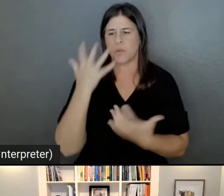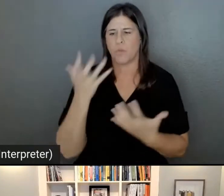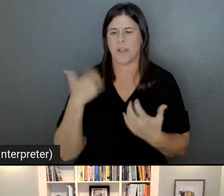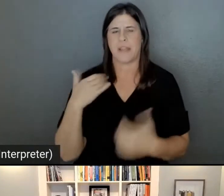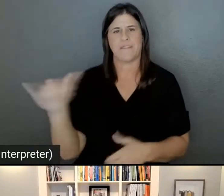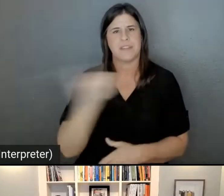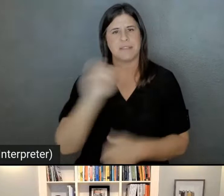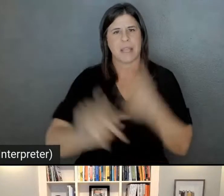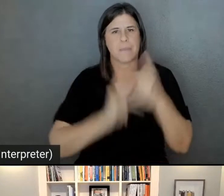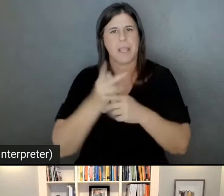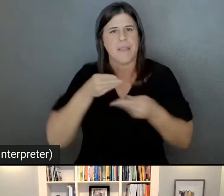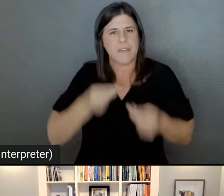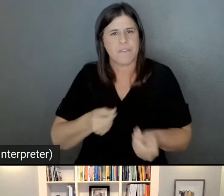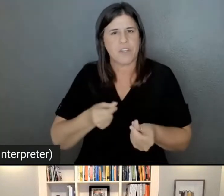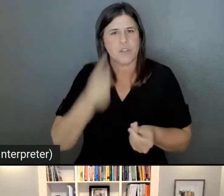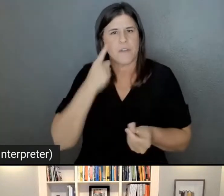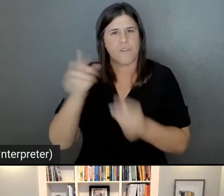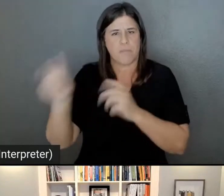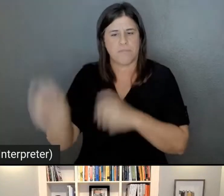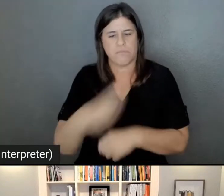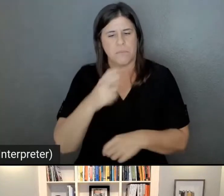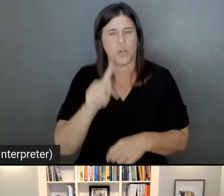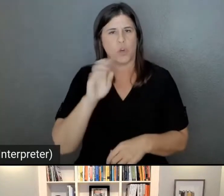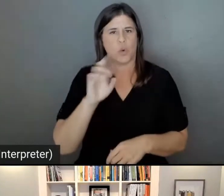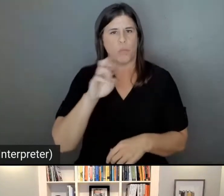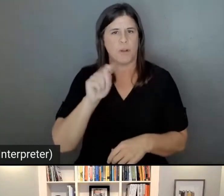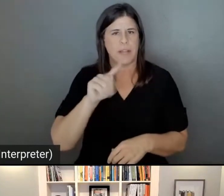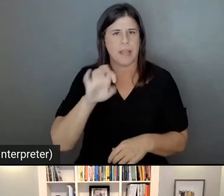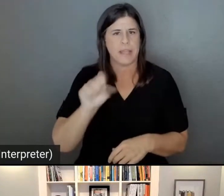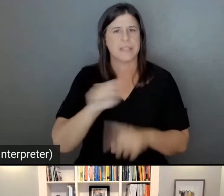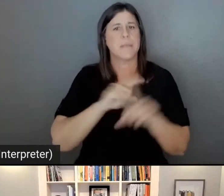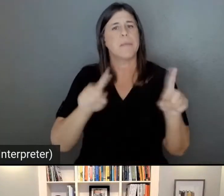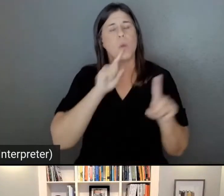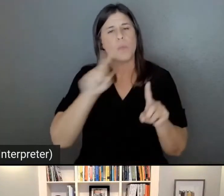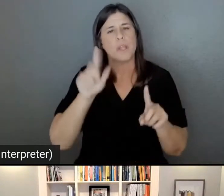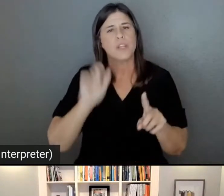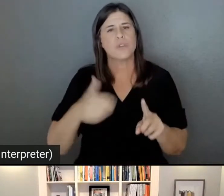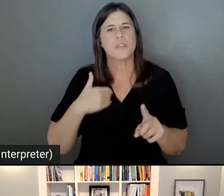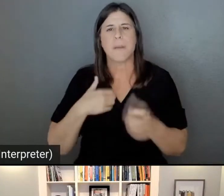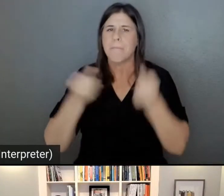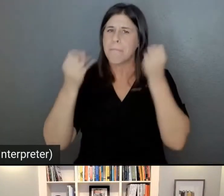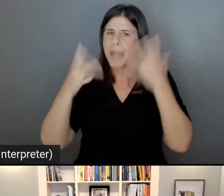by migrating to Kubernetes, but you need to spend many compute resources very quickly.